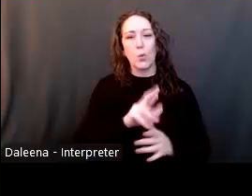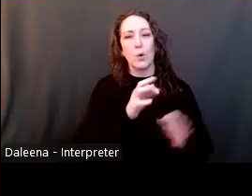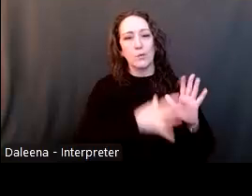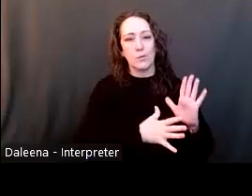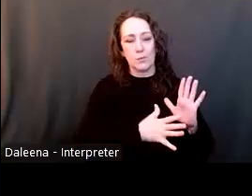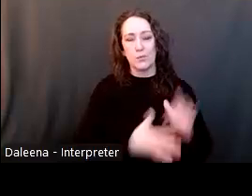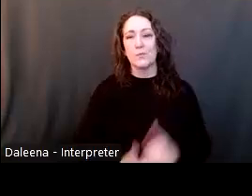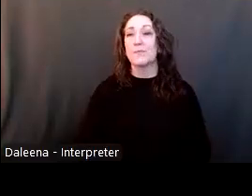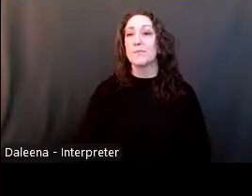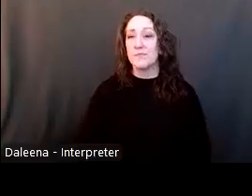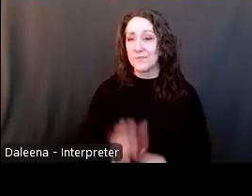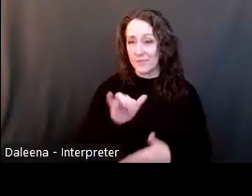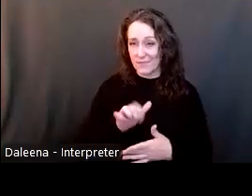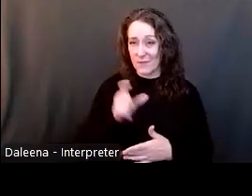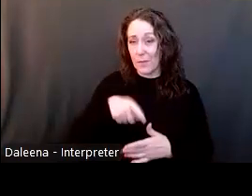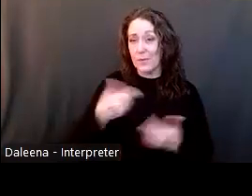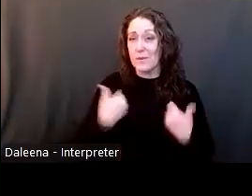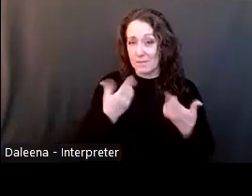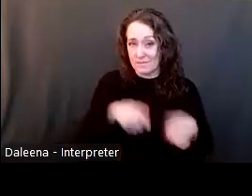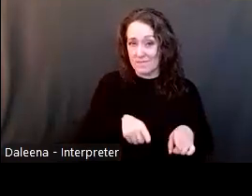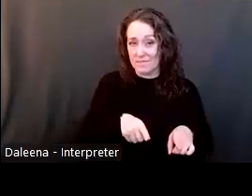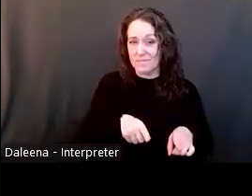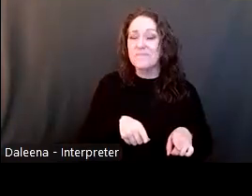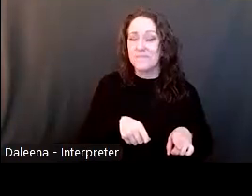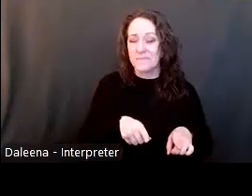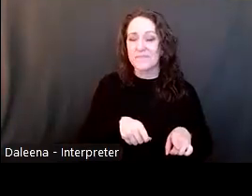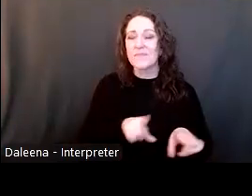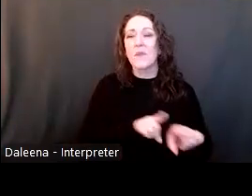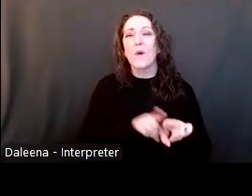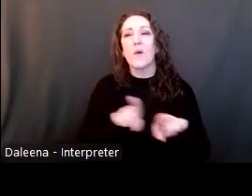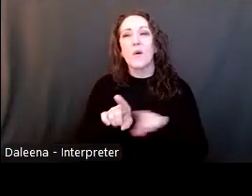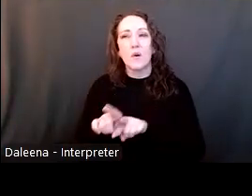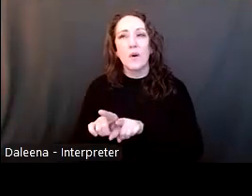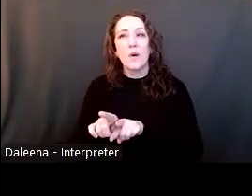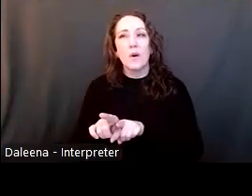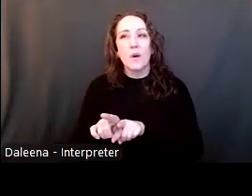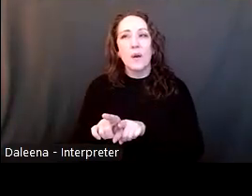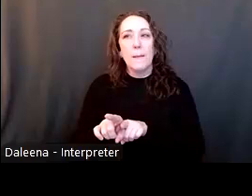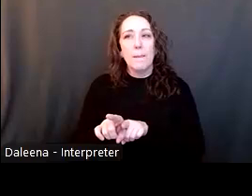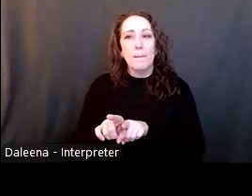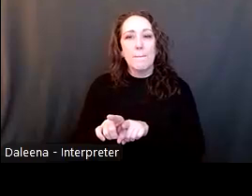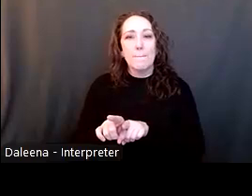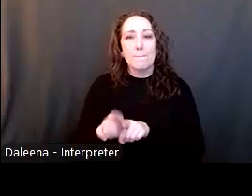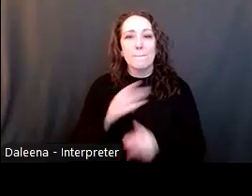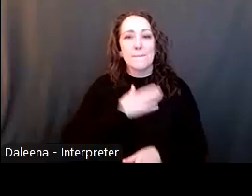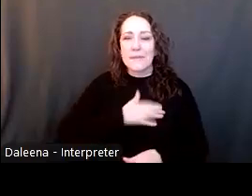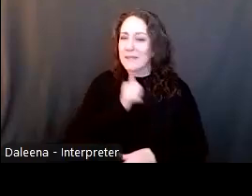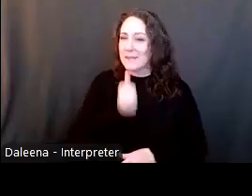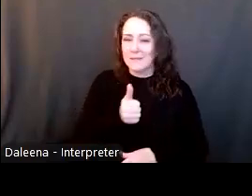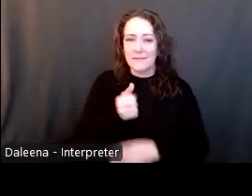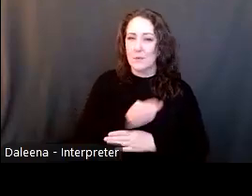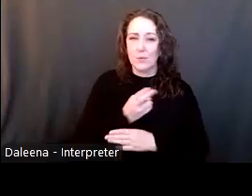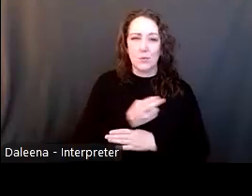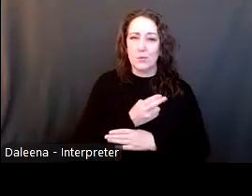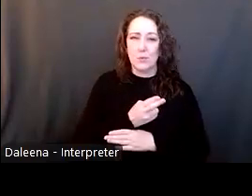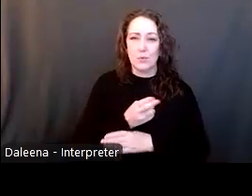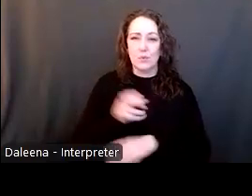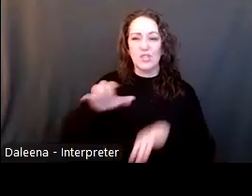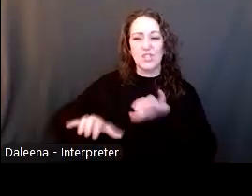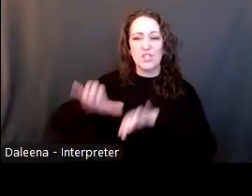um so that's how it's supposed to be also um uh please please do not use the uh chat box we